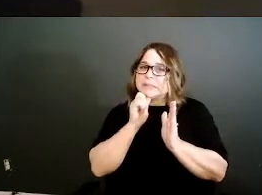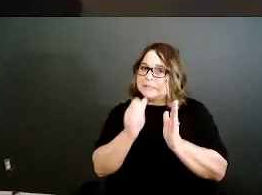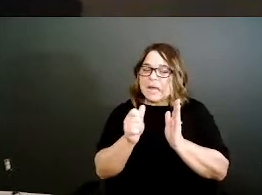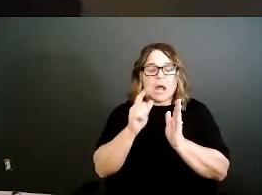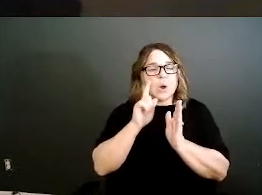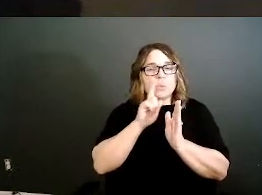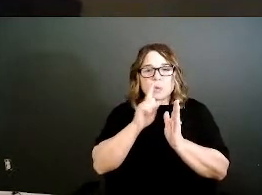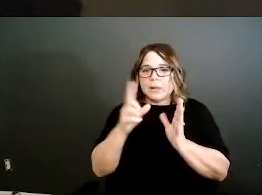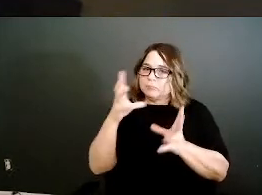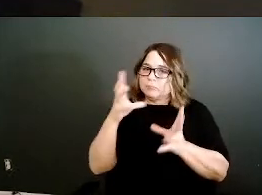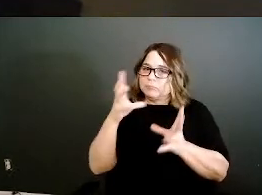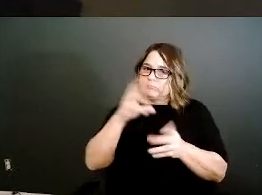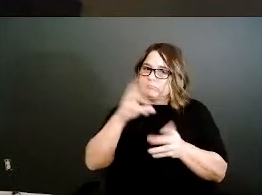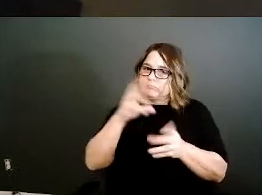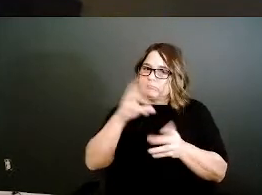PRESIDENT.